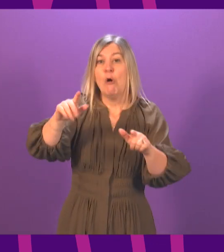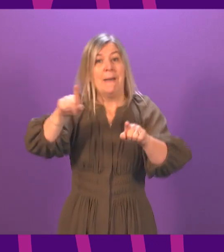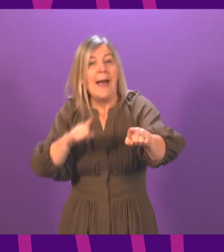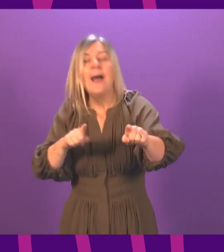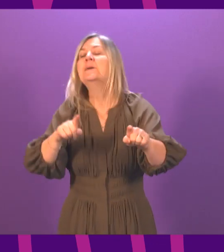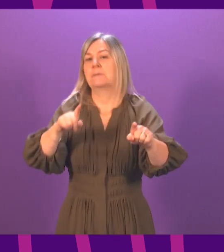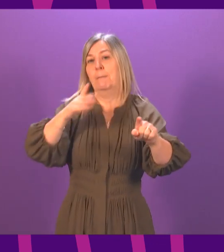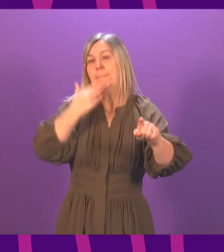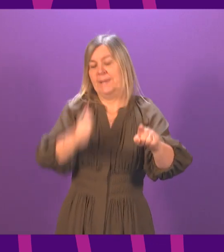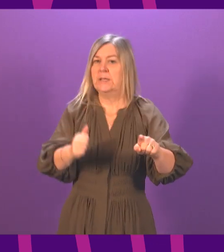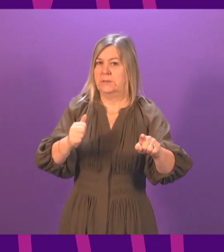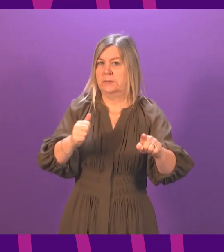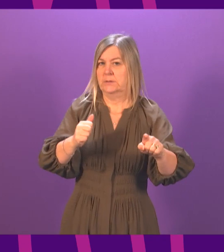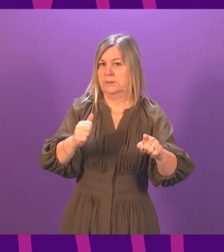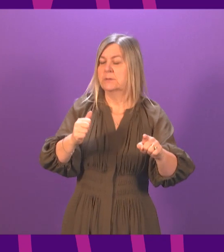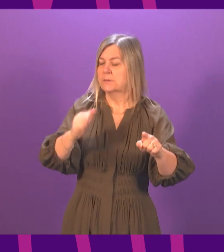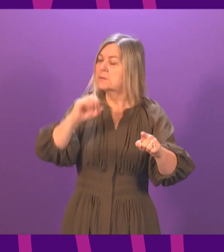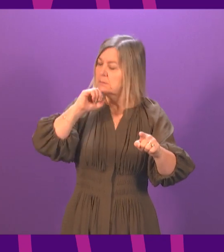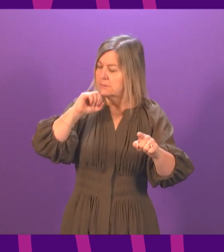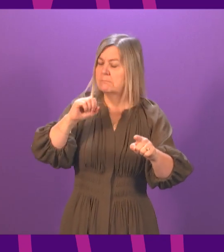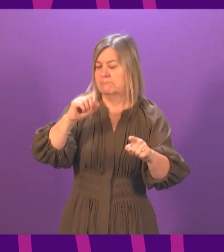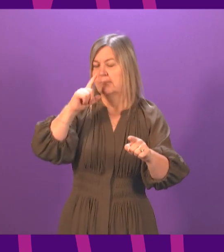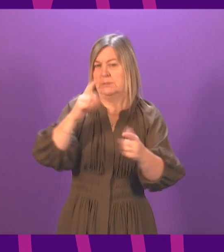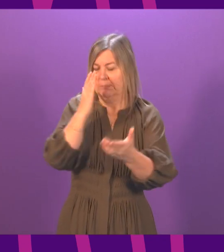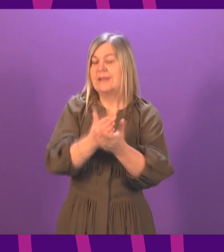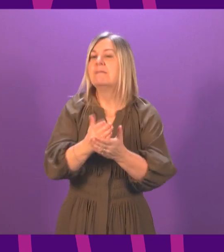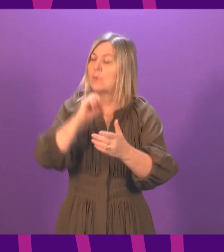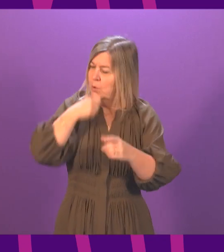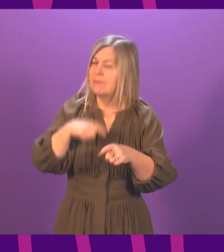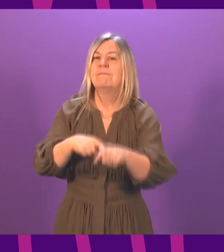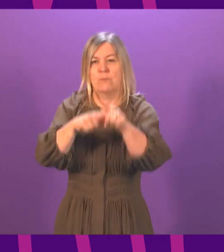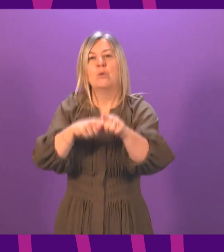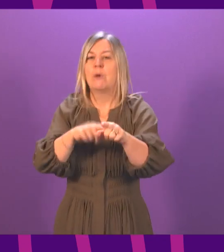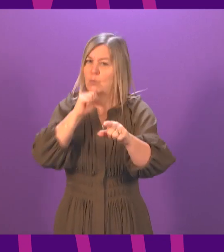secretary and Scottish Government officials are following the matter up very assiduously indeed.